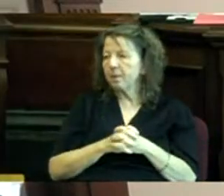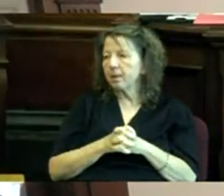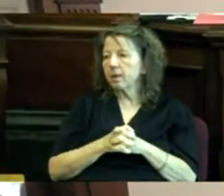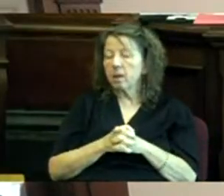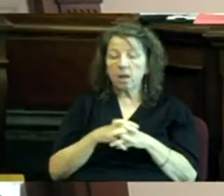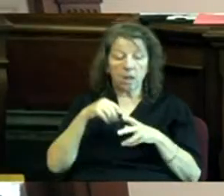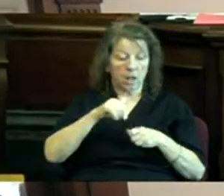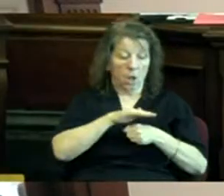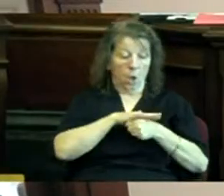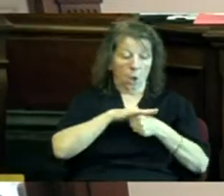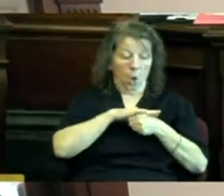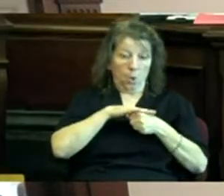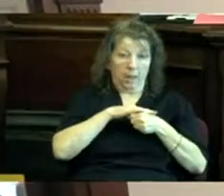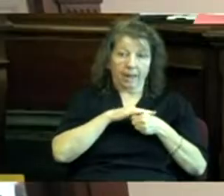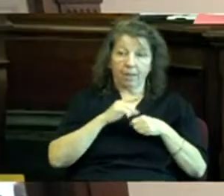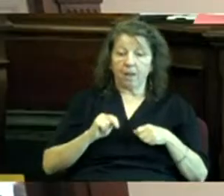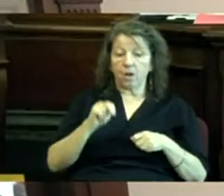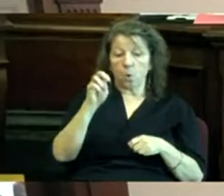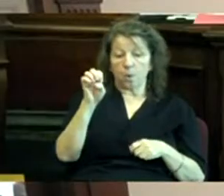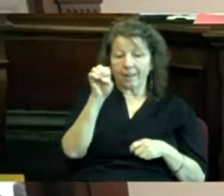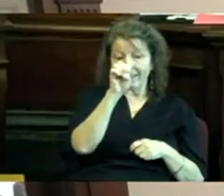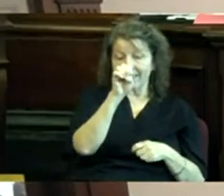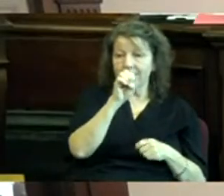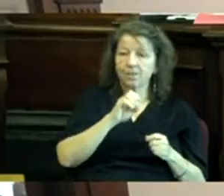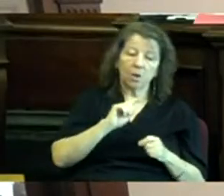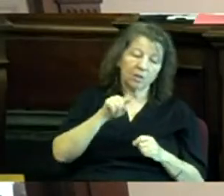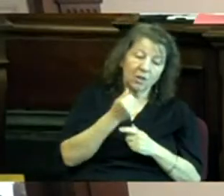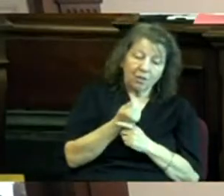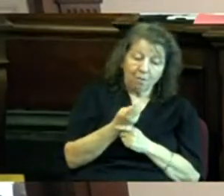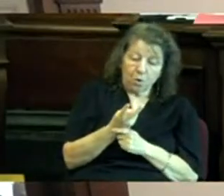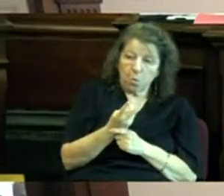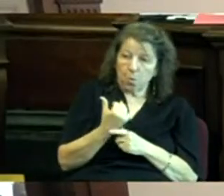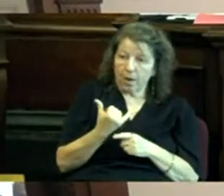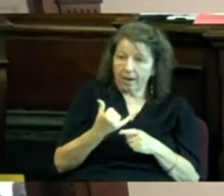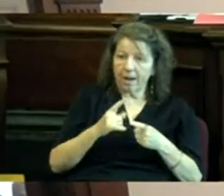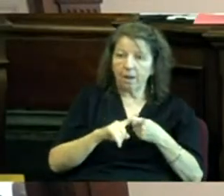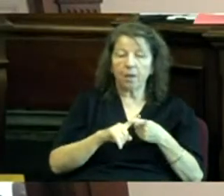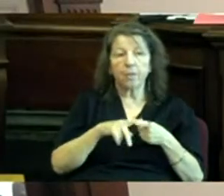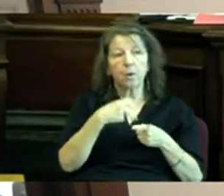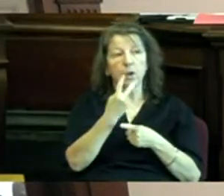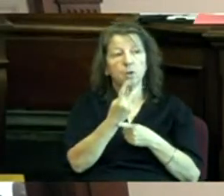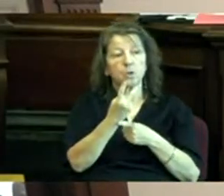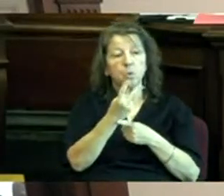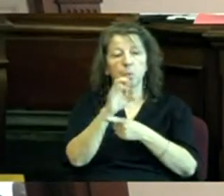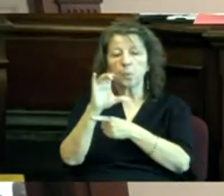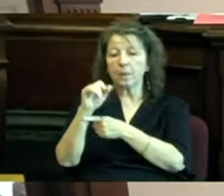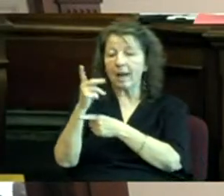being implemented all around the world, locally, somewhat